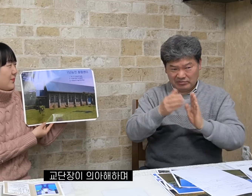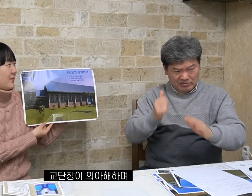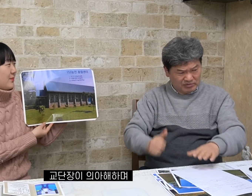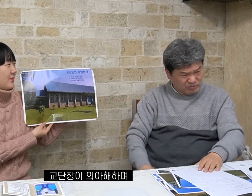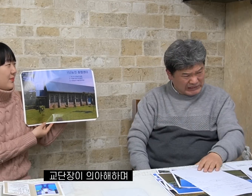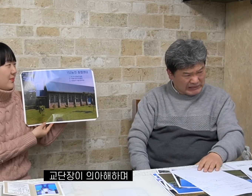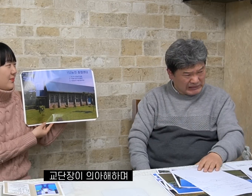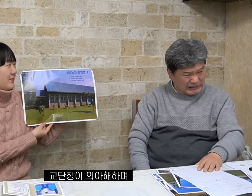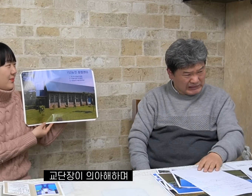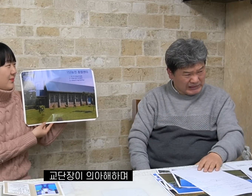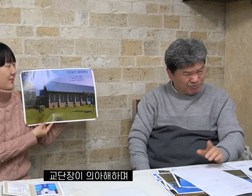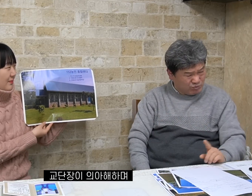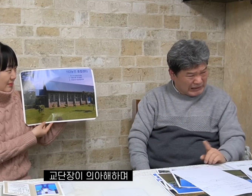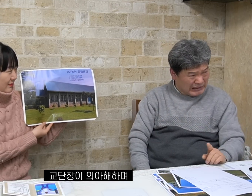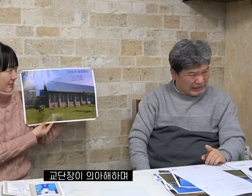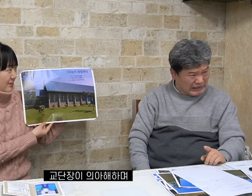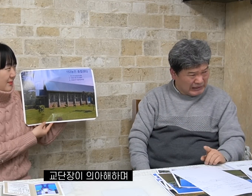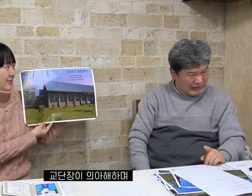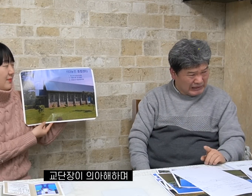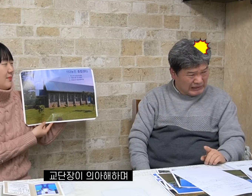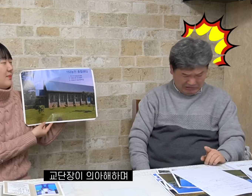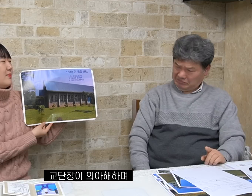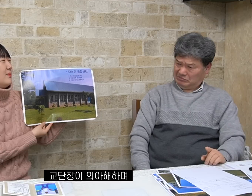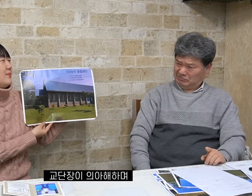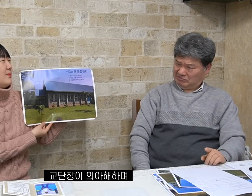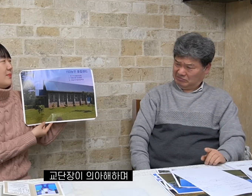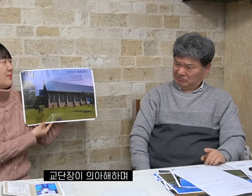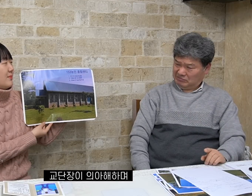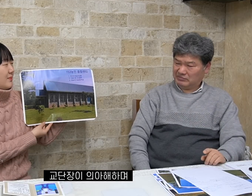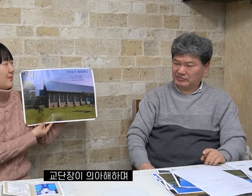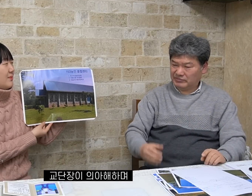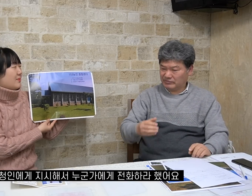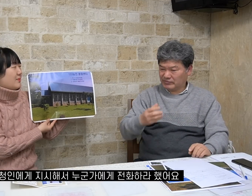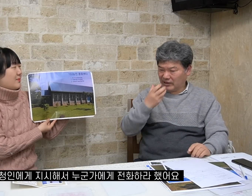The head of the denomination was puzzled and